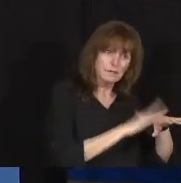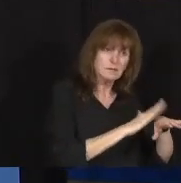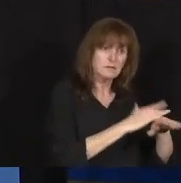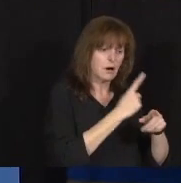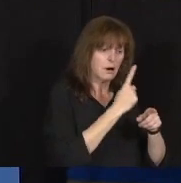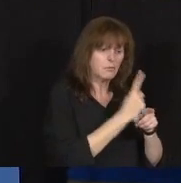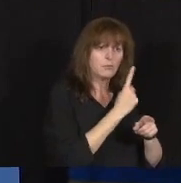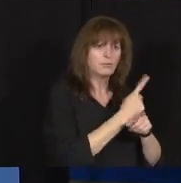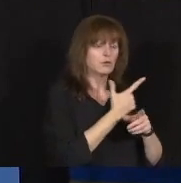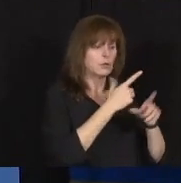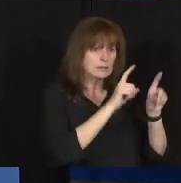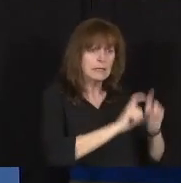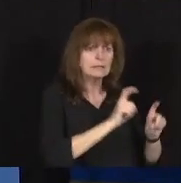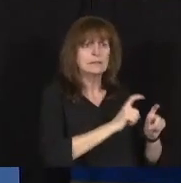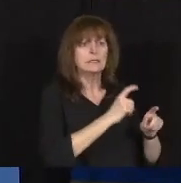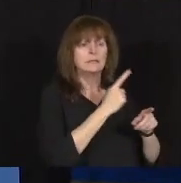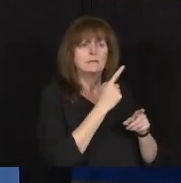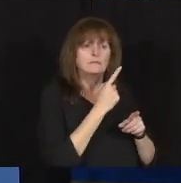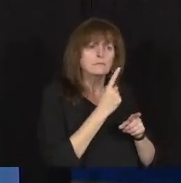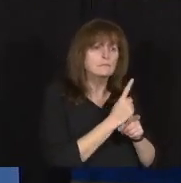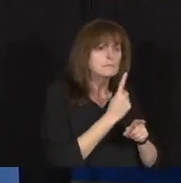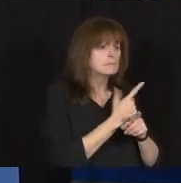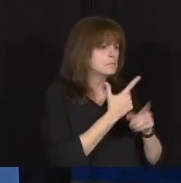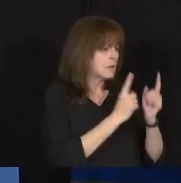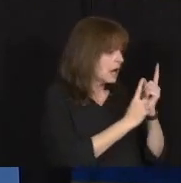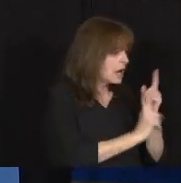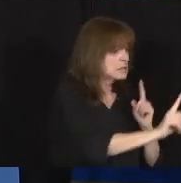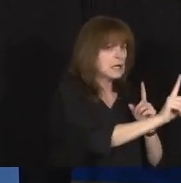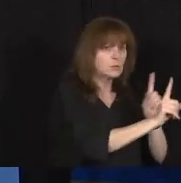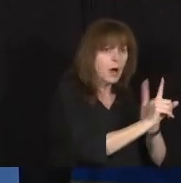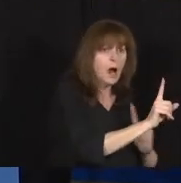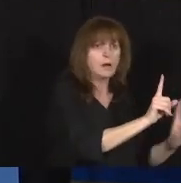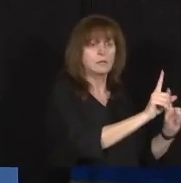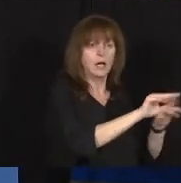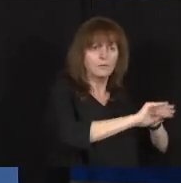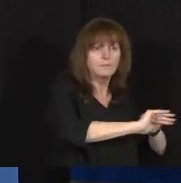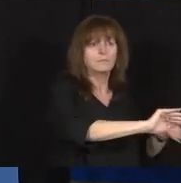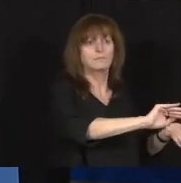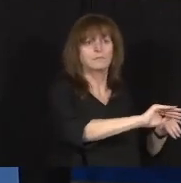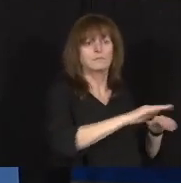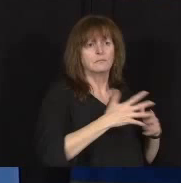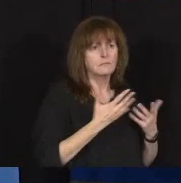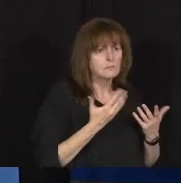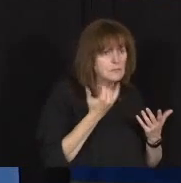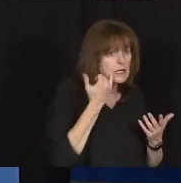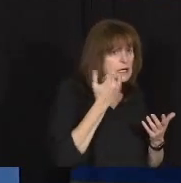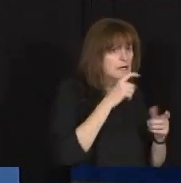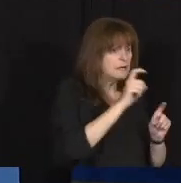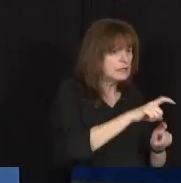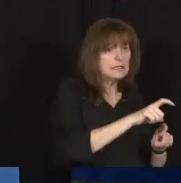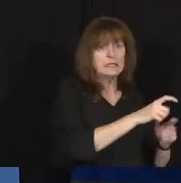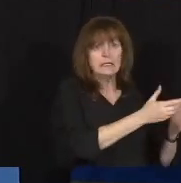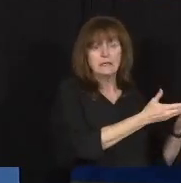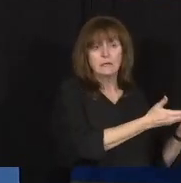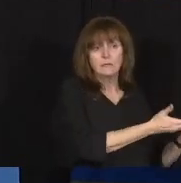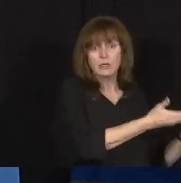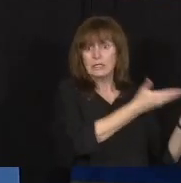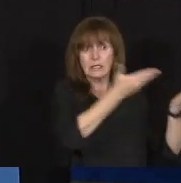he proper testing is being done, proper isolation is happening and that any residents need to be taken to hospital, to be on ventilators that that is happeni